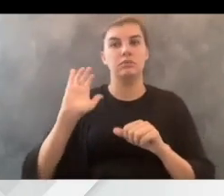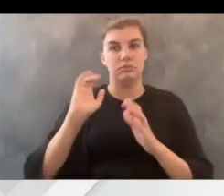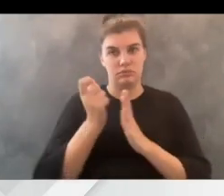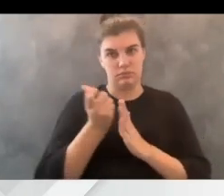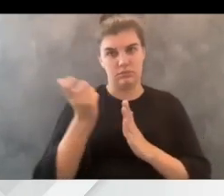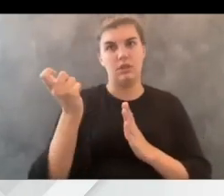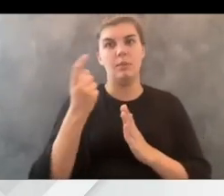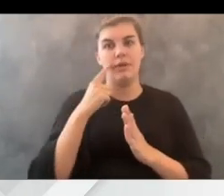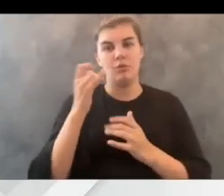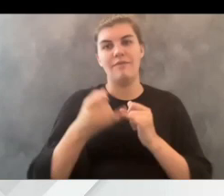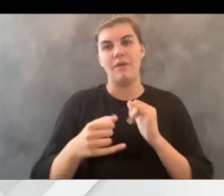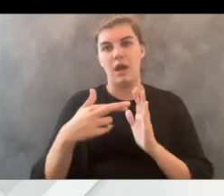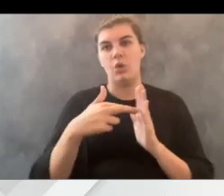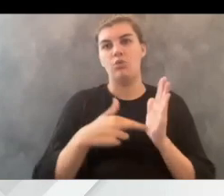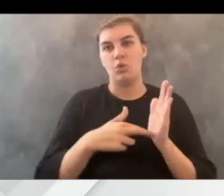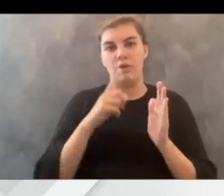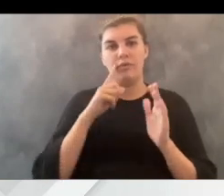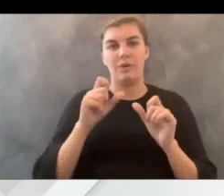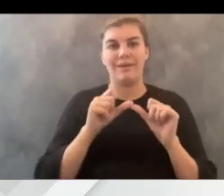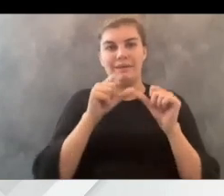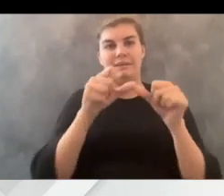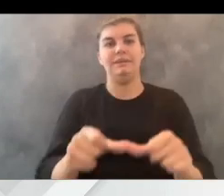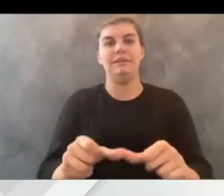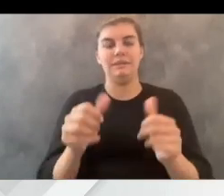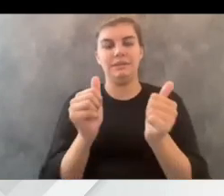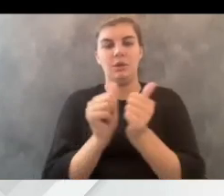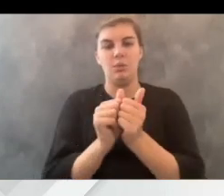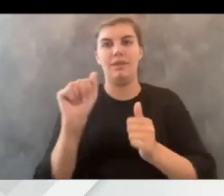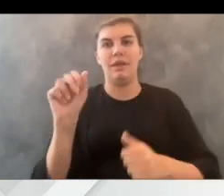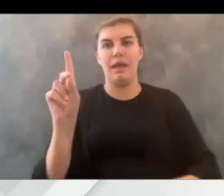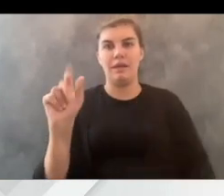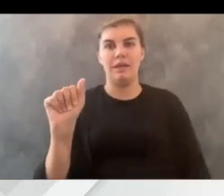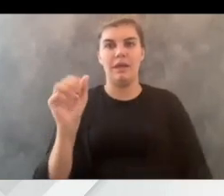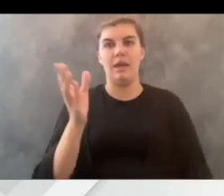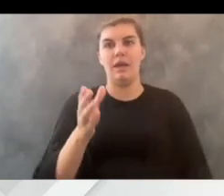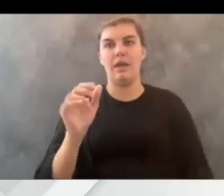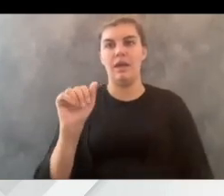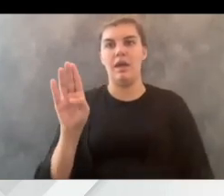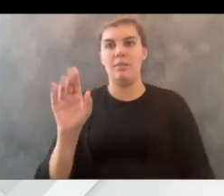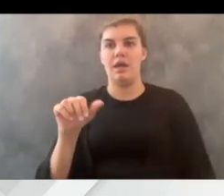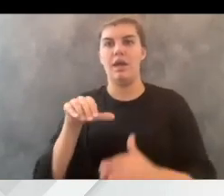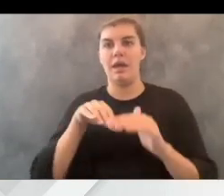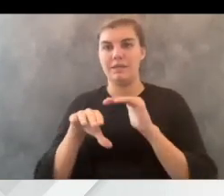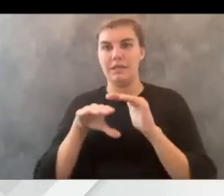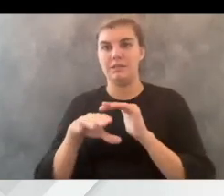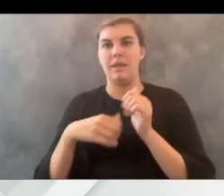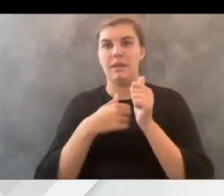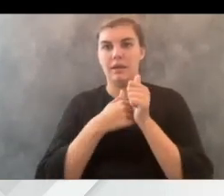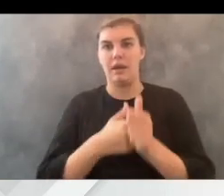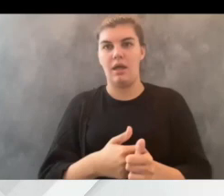rule for consistency with the ADA and ABA Accessibility Guidelines, and also